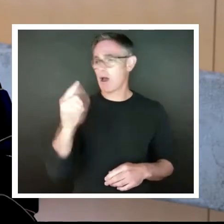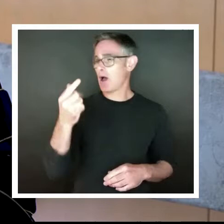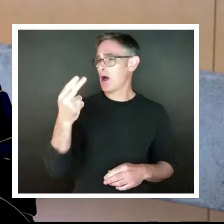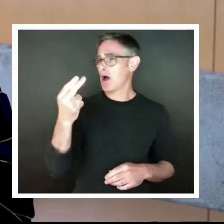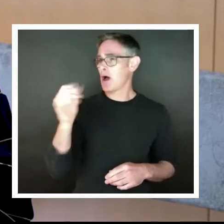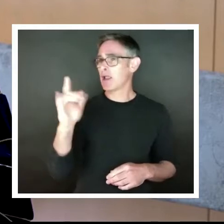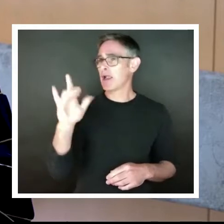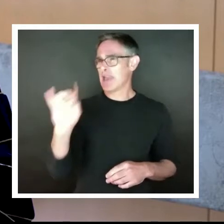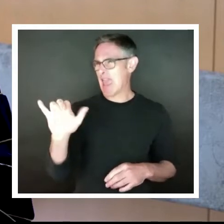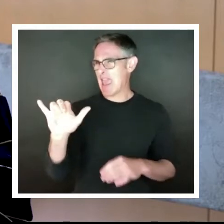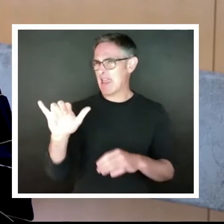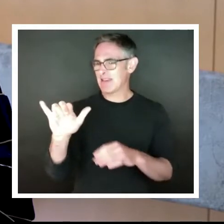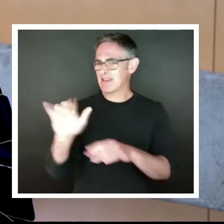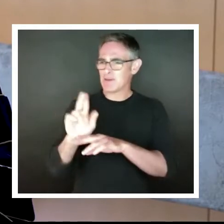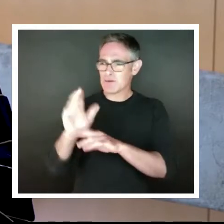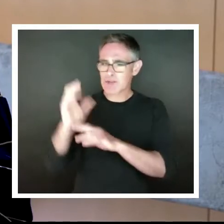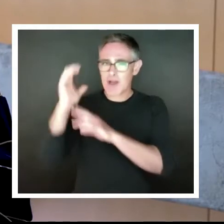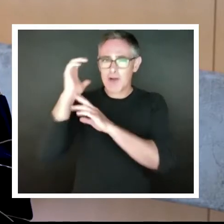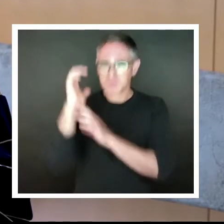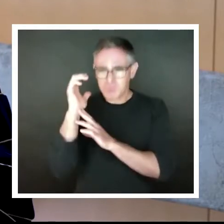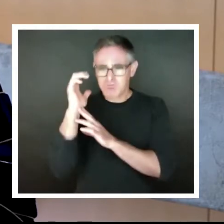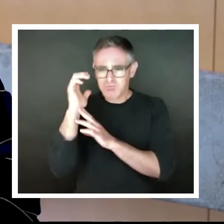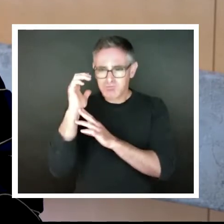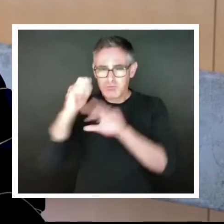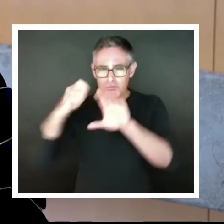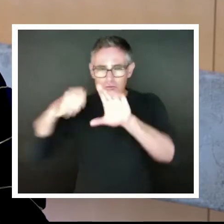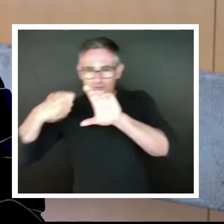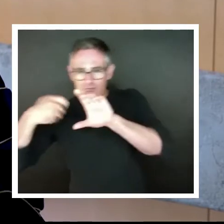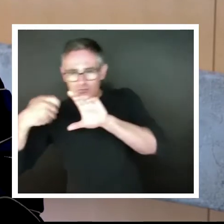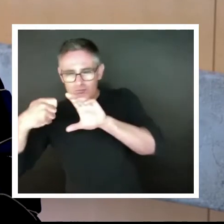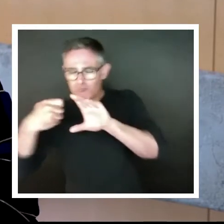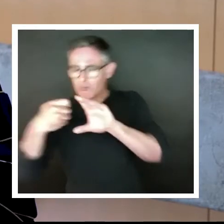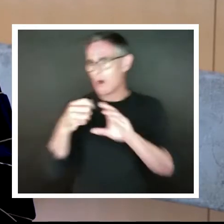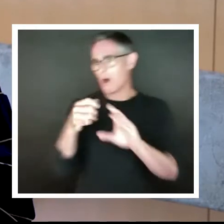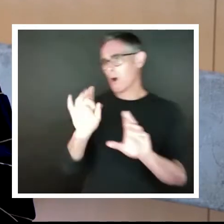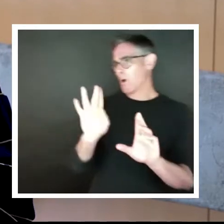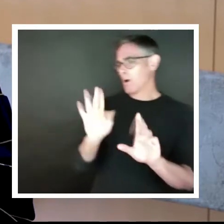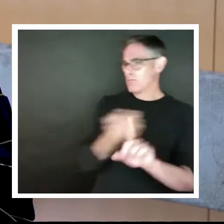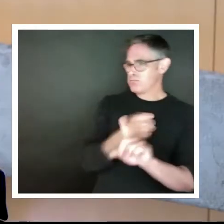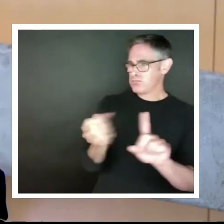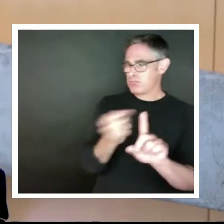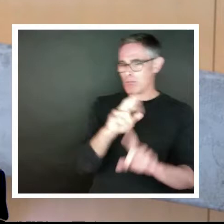Sony Handycam 8-millimeter video camera to film the brutal beating of Rodney King.